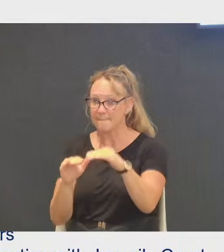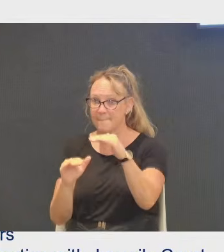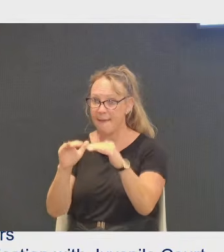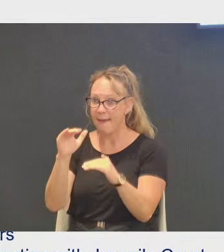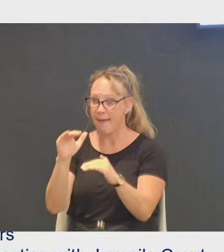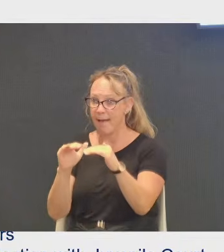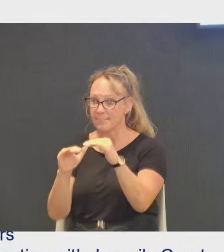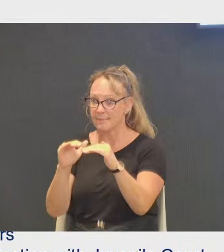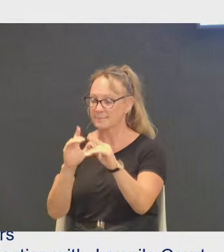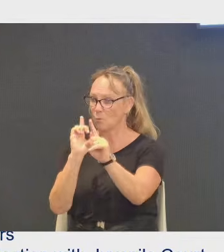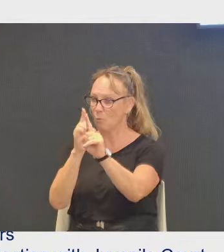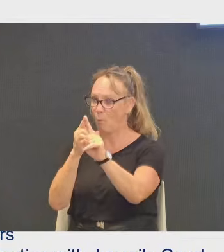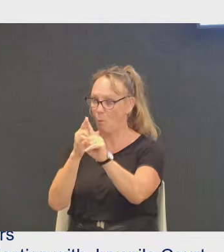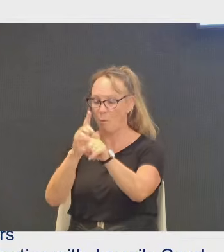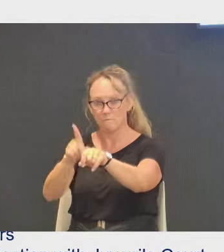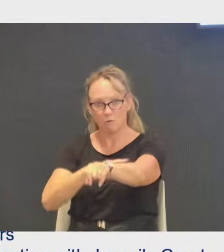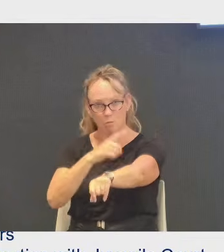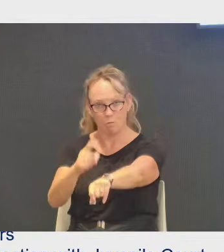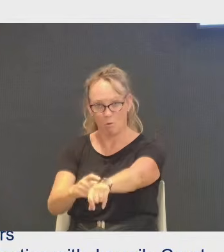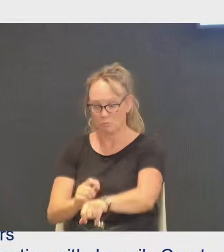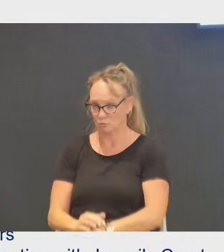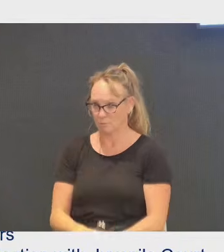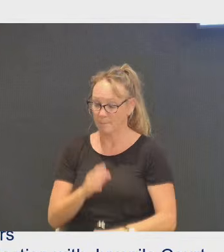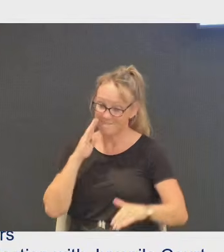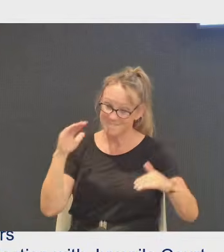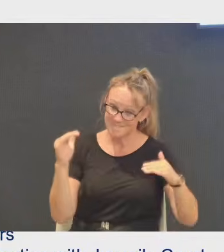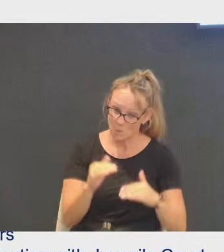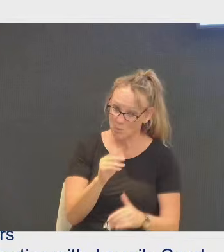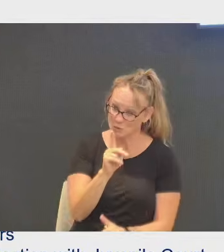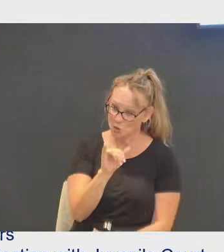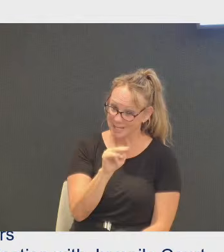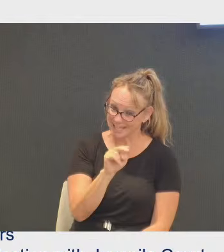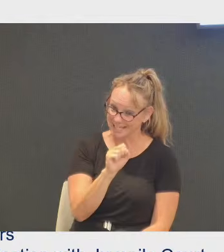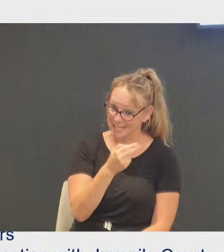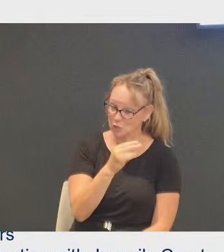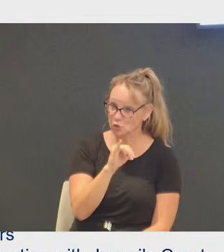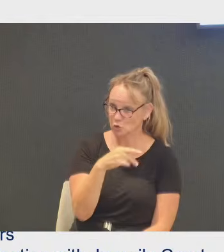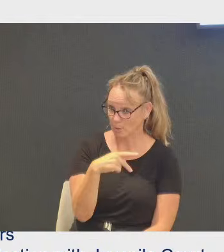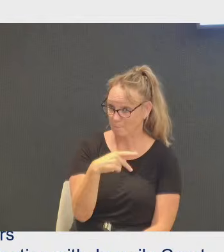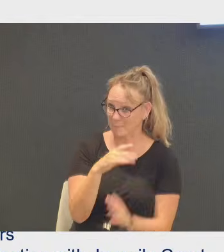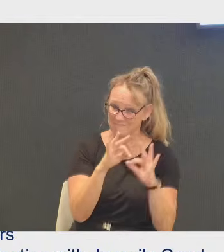focusing more on kinship. uh Hamilton County is the leader in kinship in the in the state,